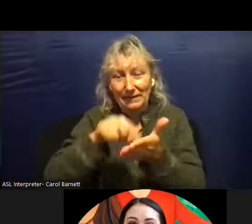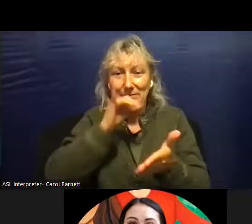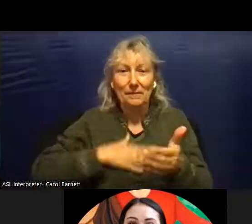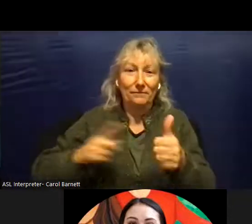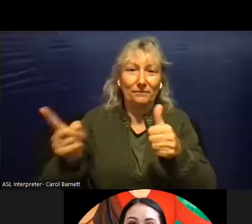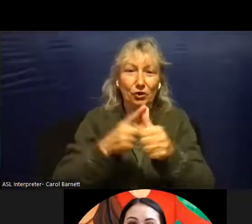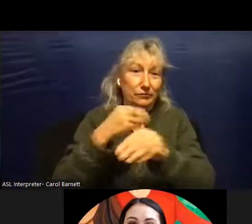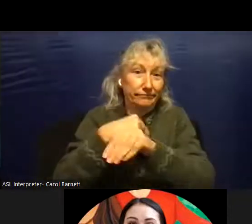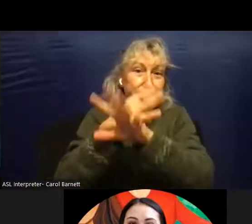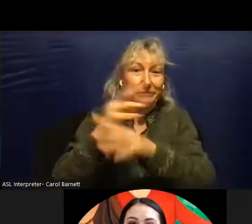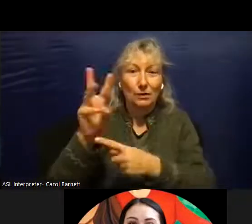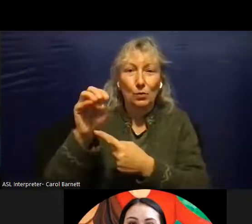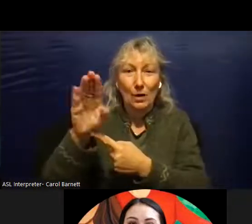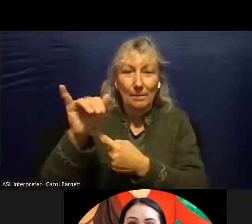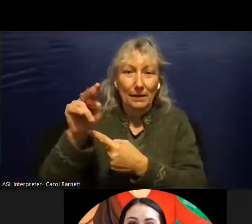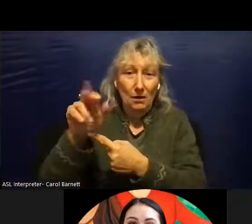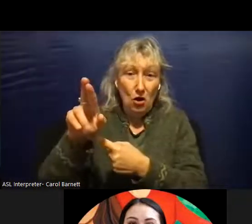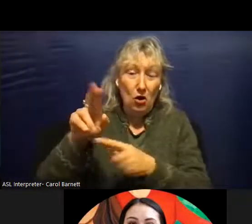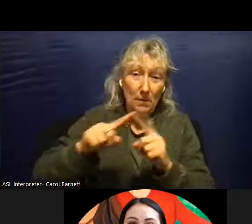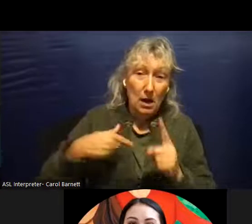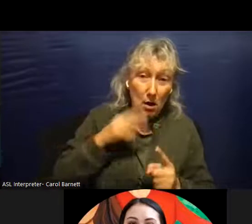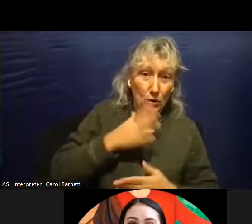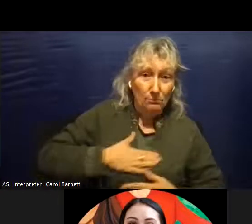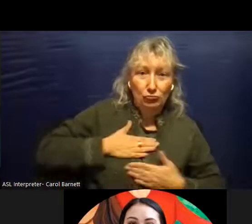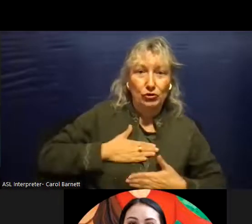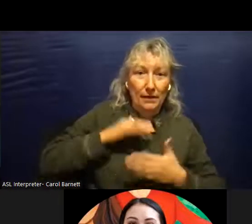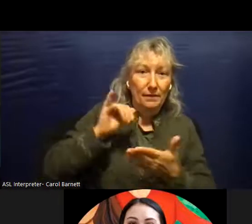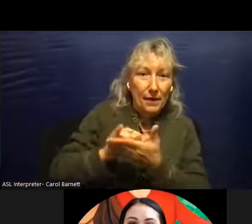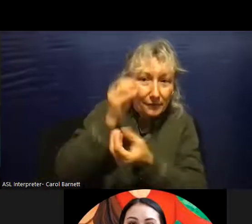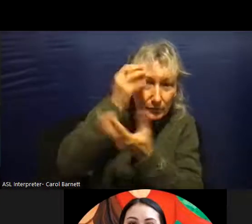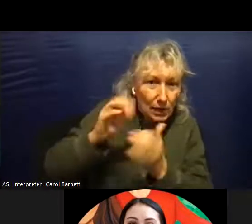So I I guess this is kind of my first webinar popped into.